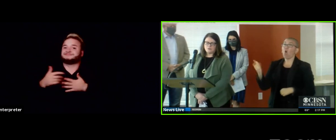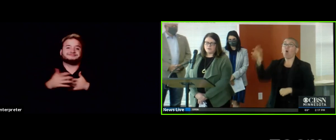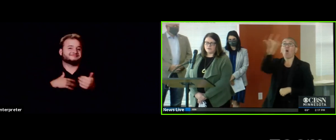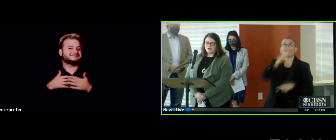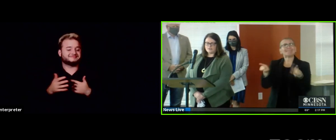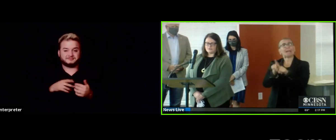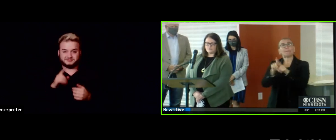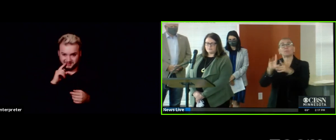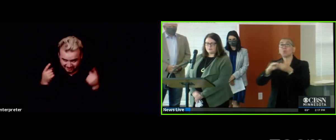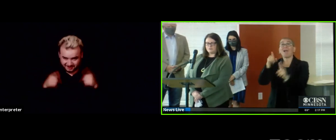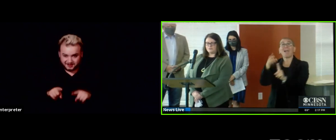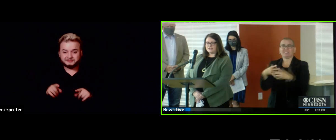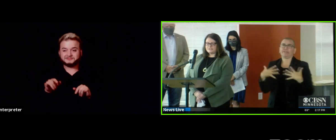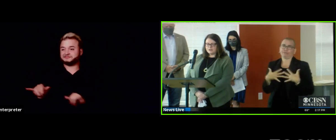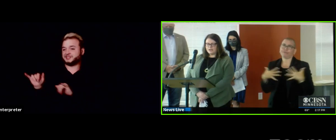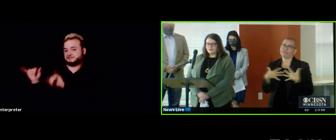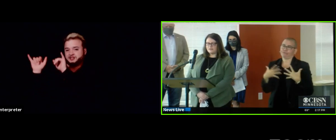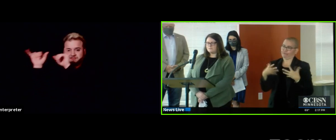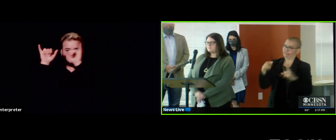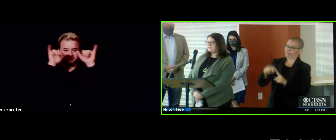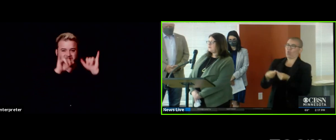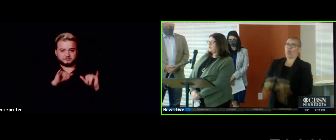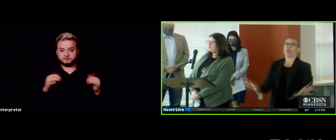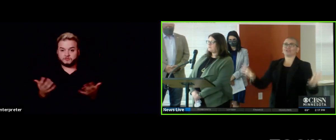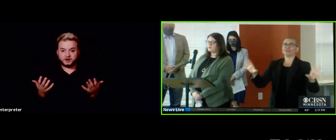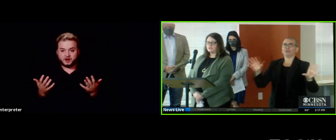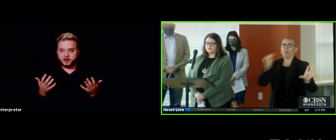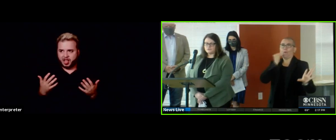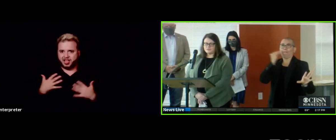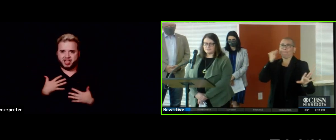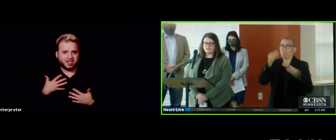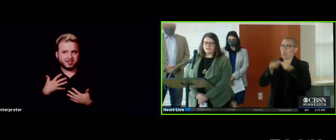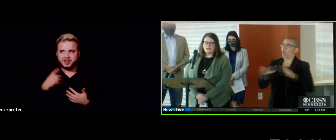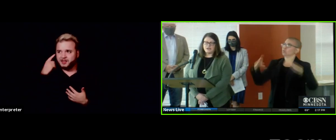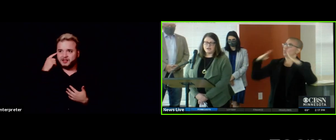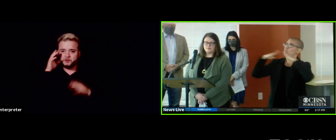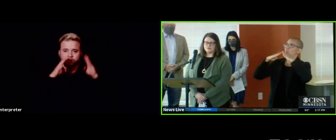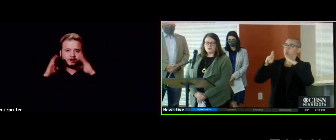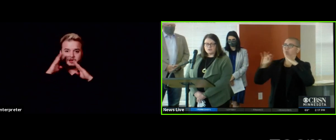get calls from people who have lost their income, seen their wages reduced, their struggling